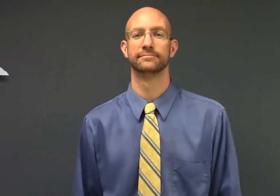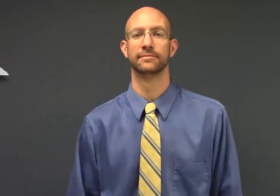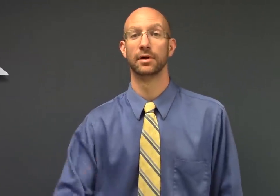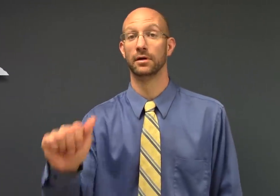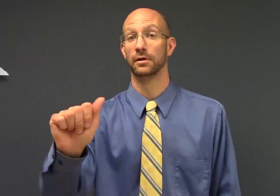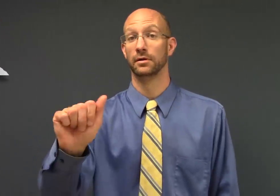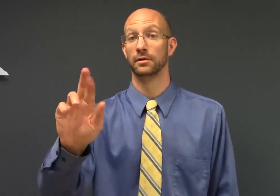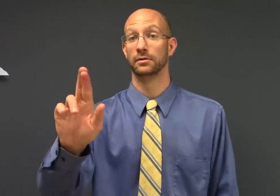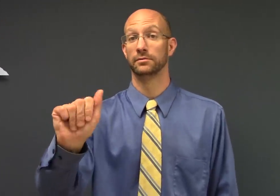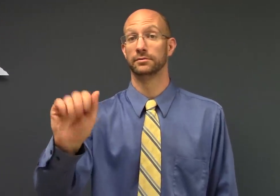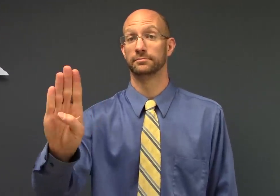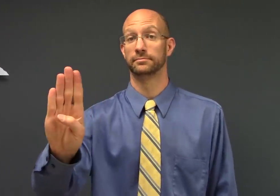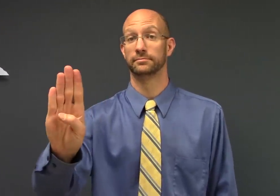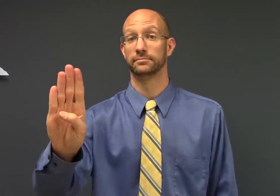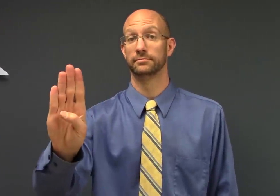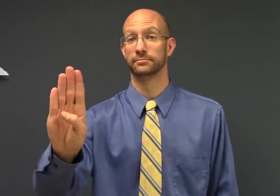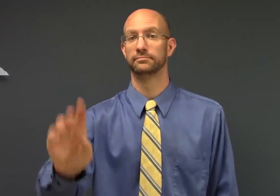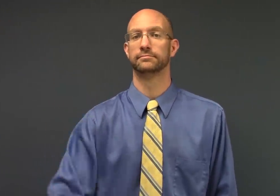ARAB